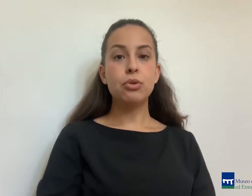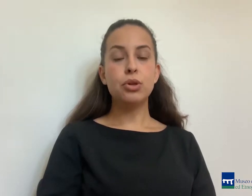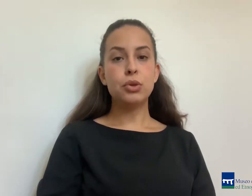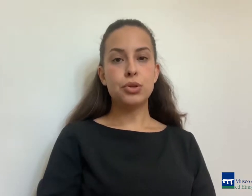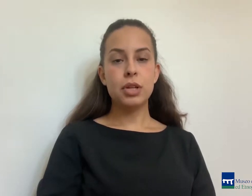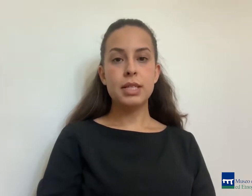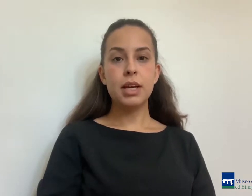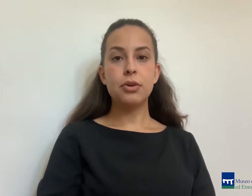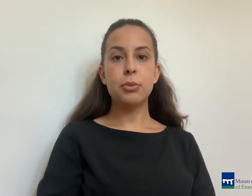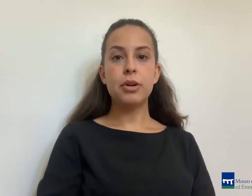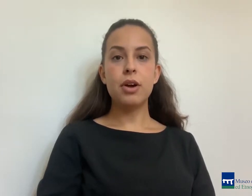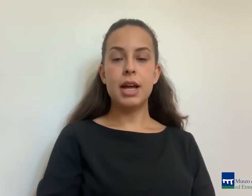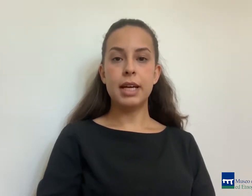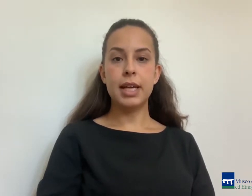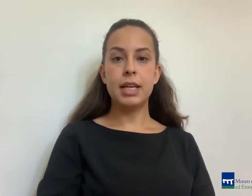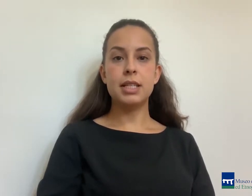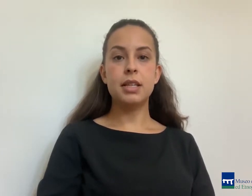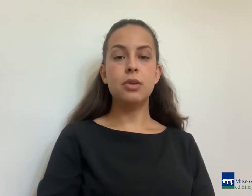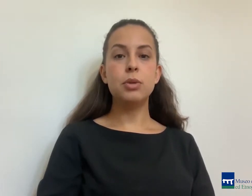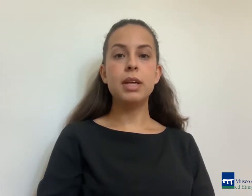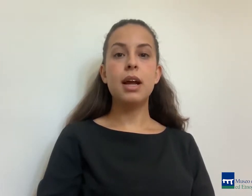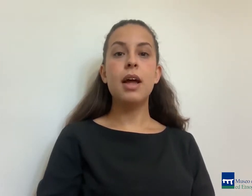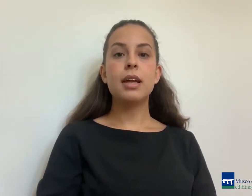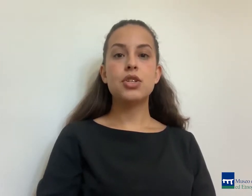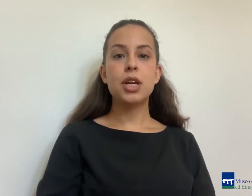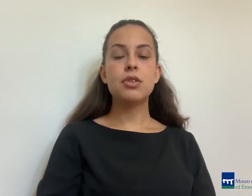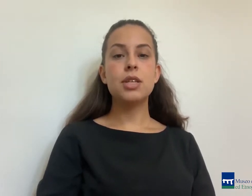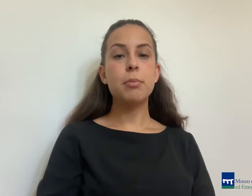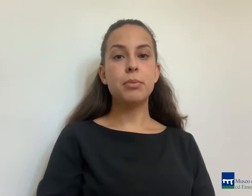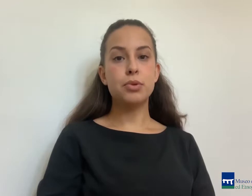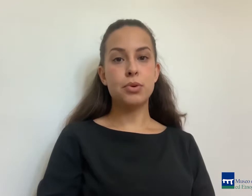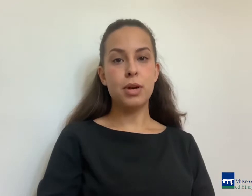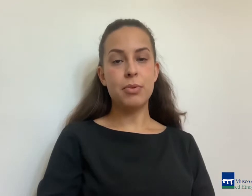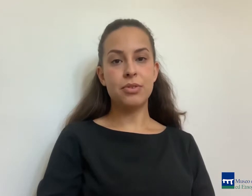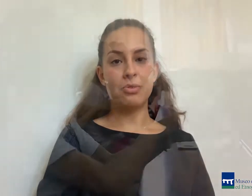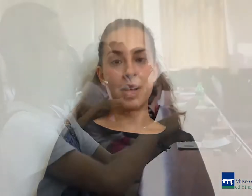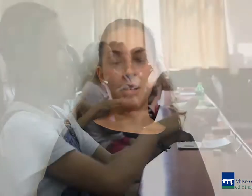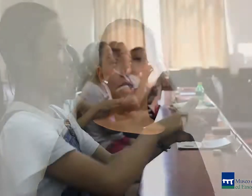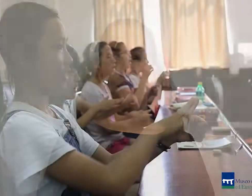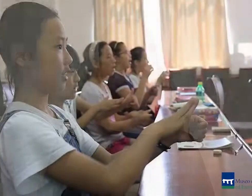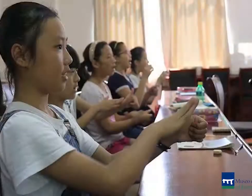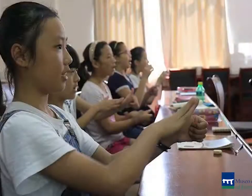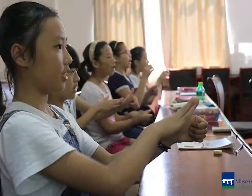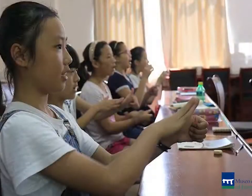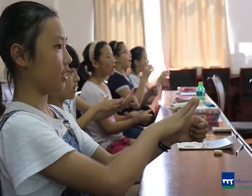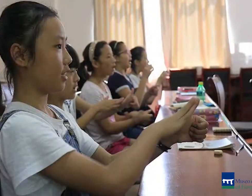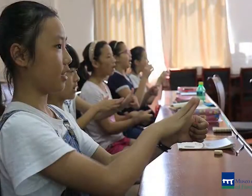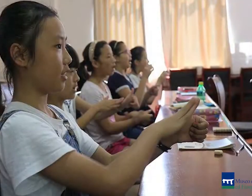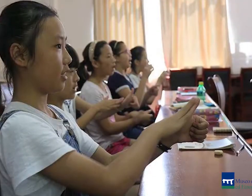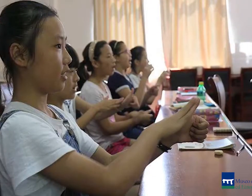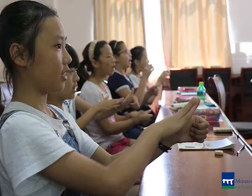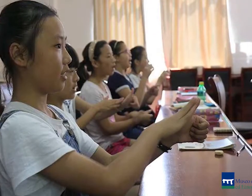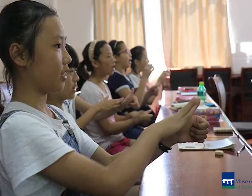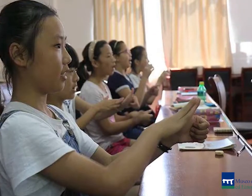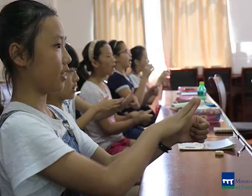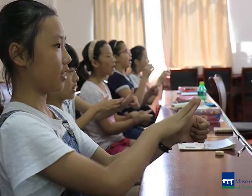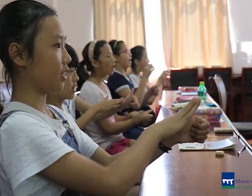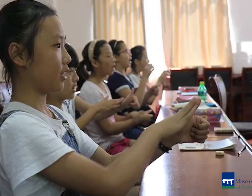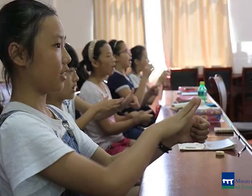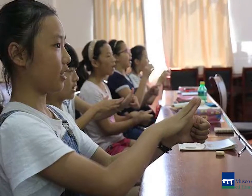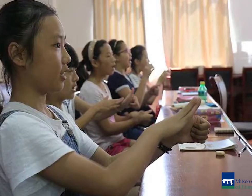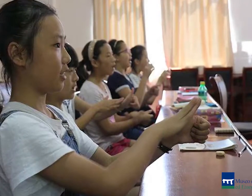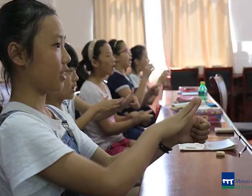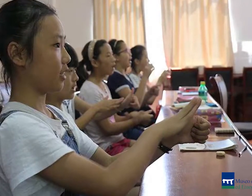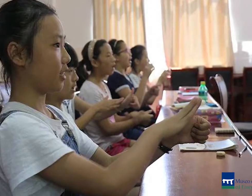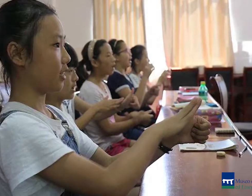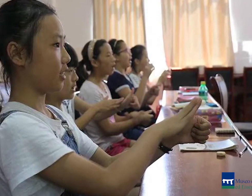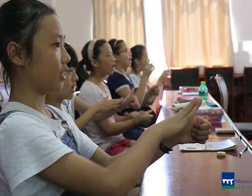Throughout the course of the century, and even at the beginning of 2000, many schools for the deaf were established throughout China, and thus beginnning to gradually give more importance to sign language,